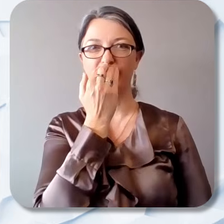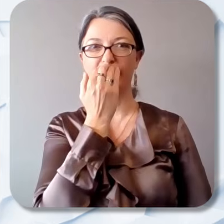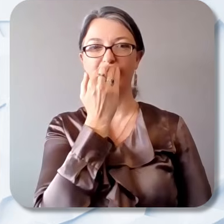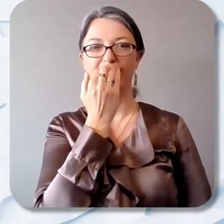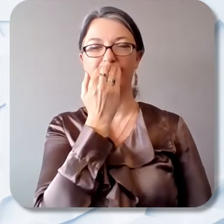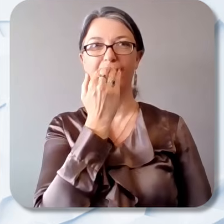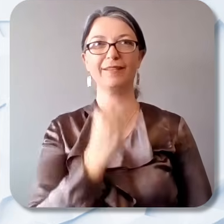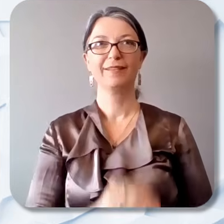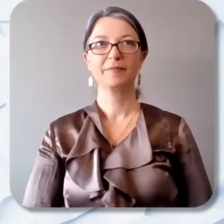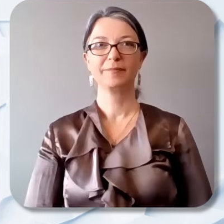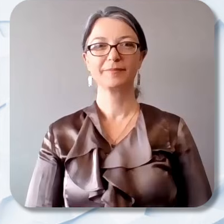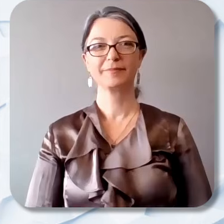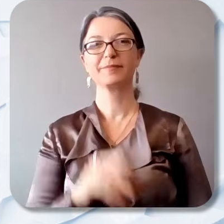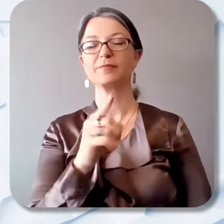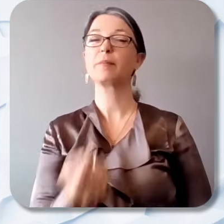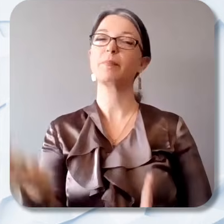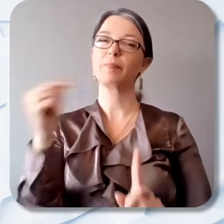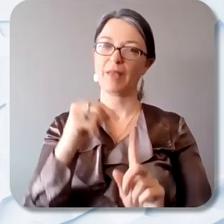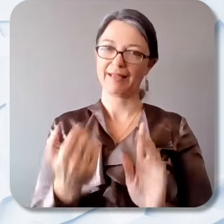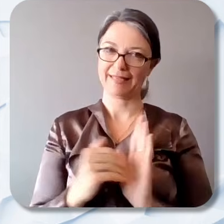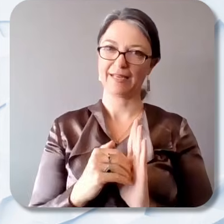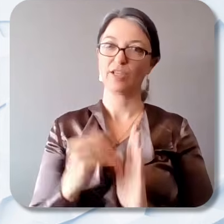So this kind of goes back to this question again. Are you asking us to submit evidence?